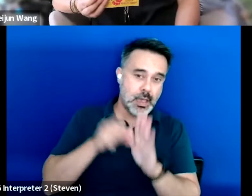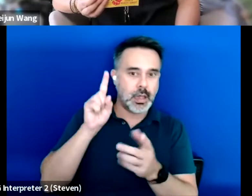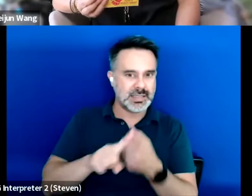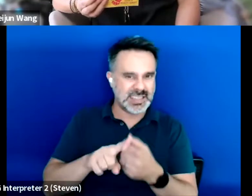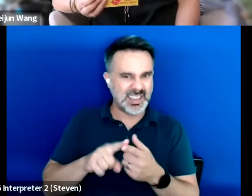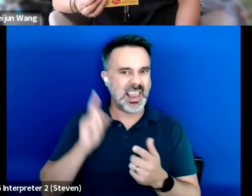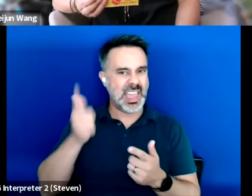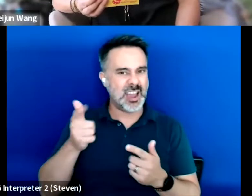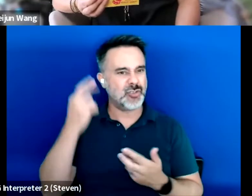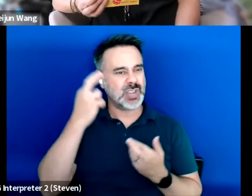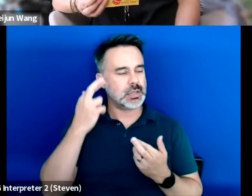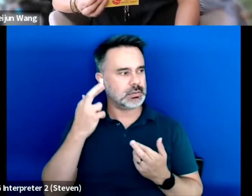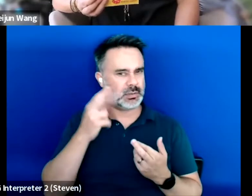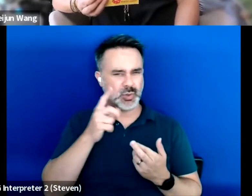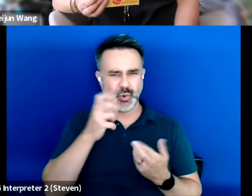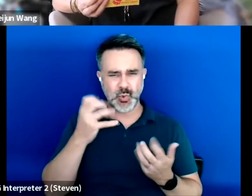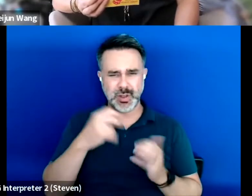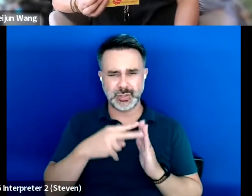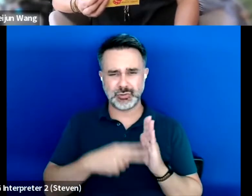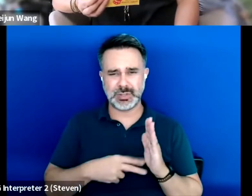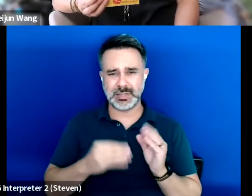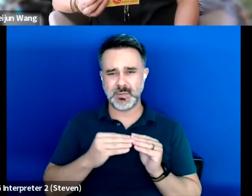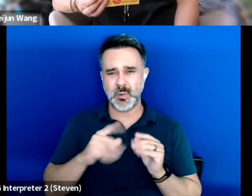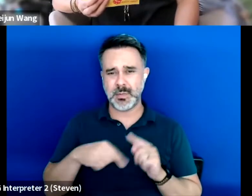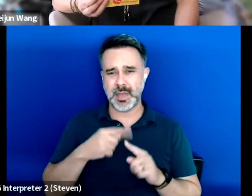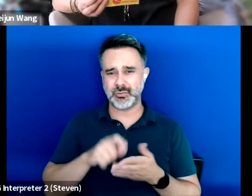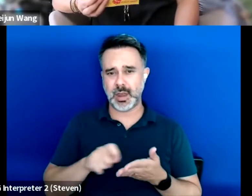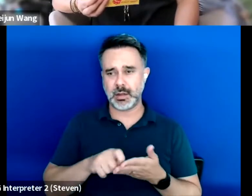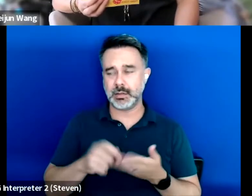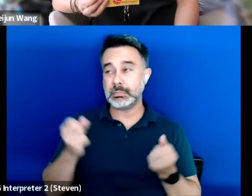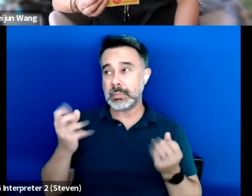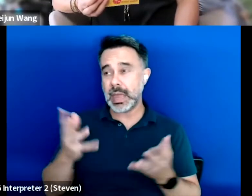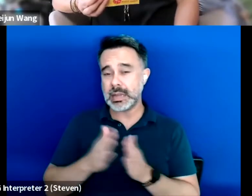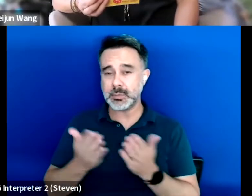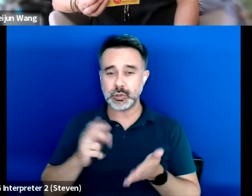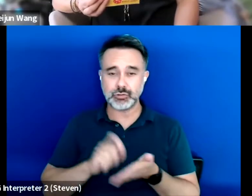or the most pernicious of insinuations: unlike a real writer.